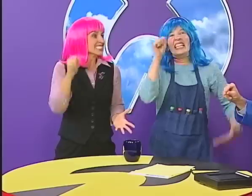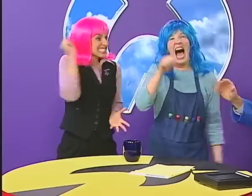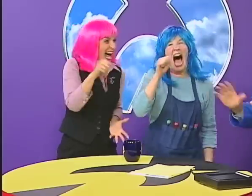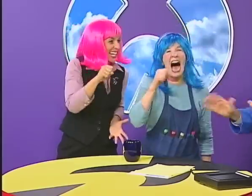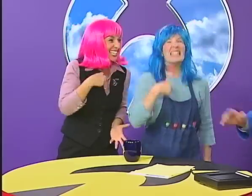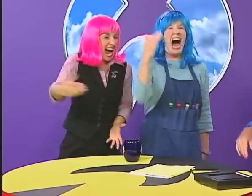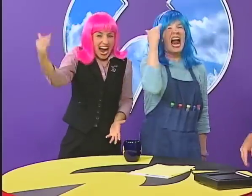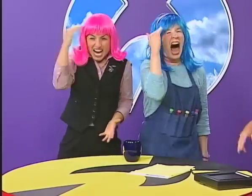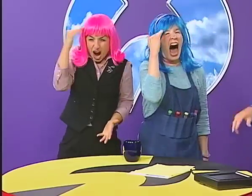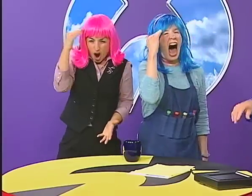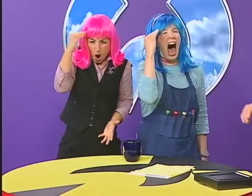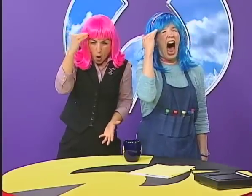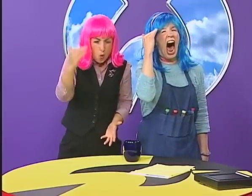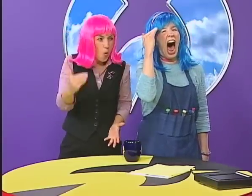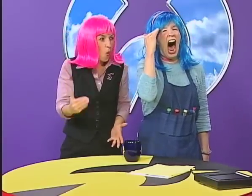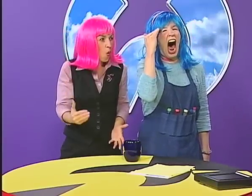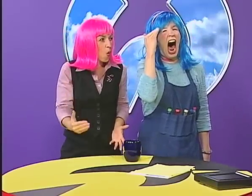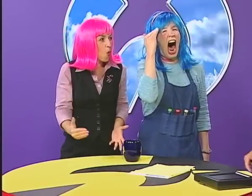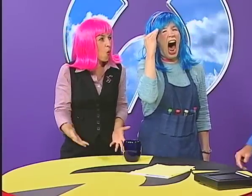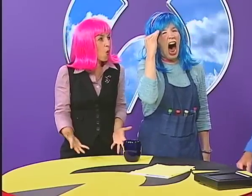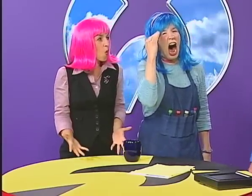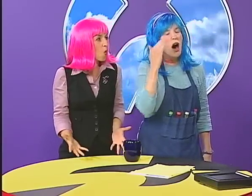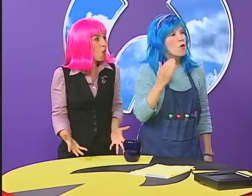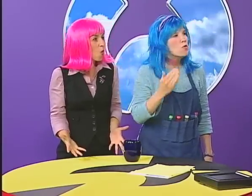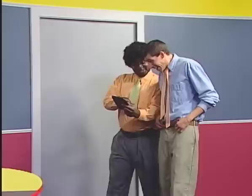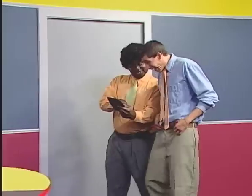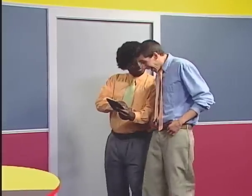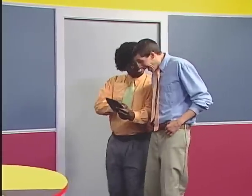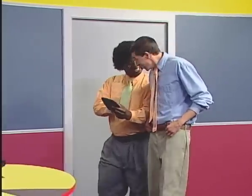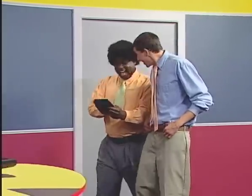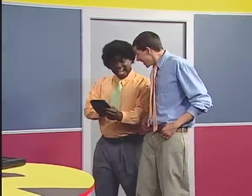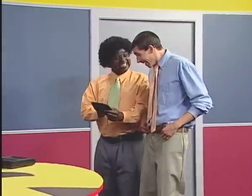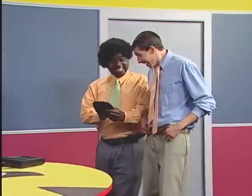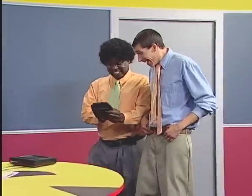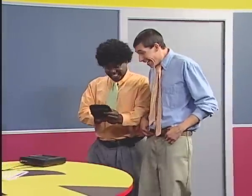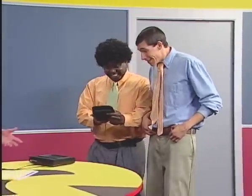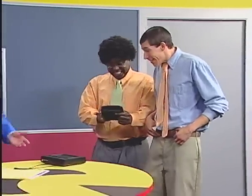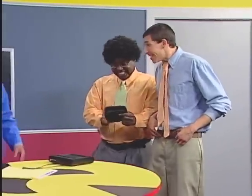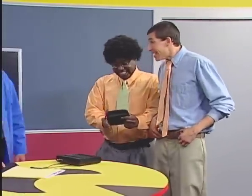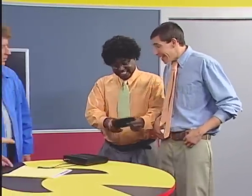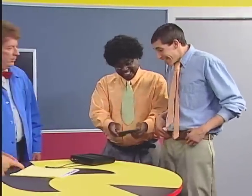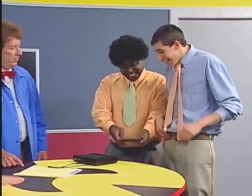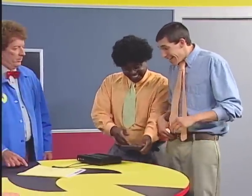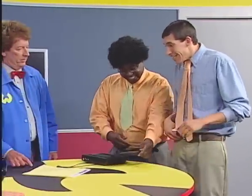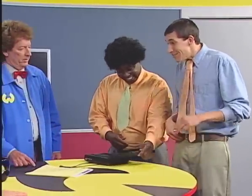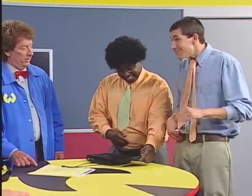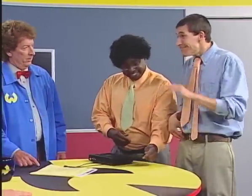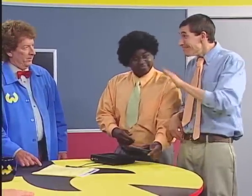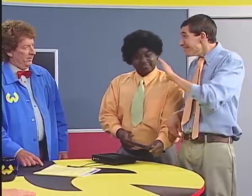YES, I KNOW! [GIGGLING]